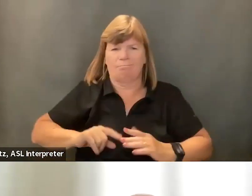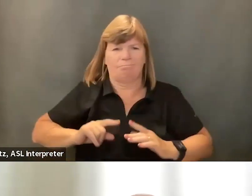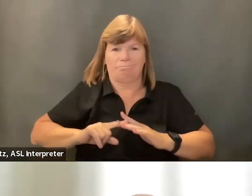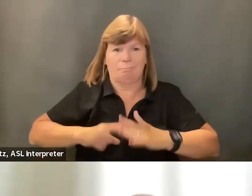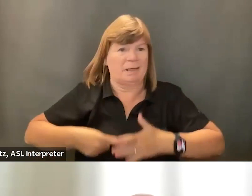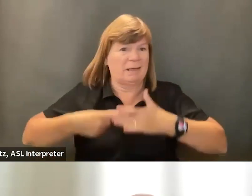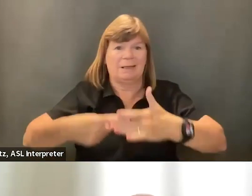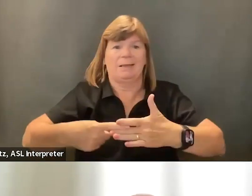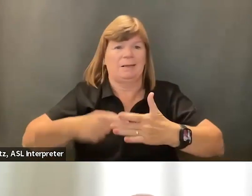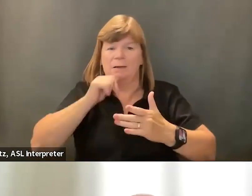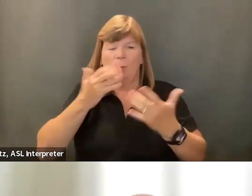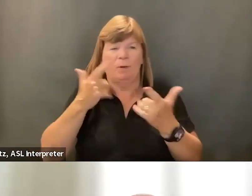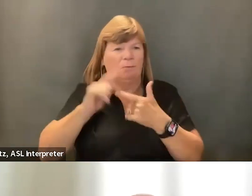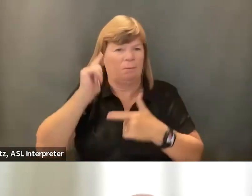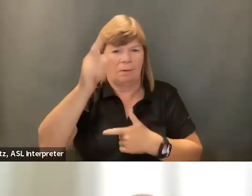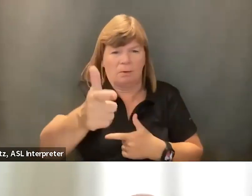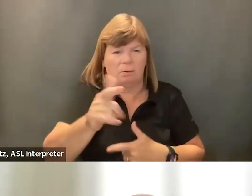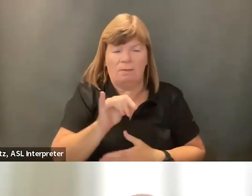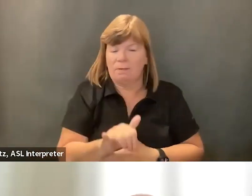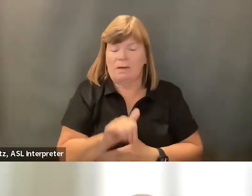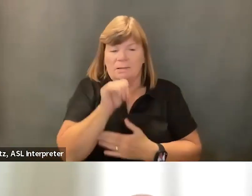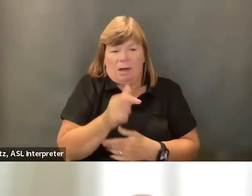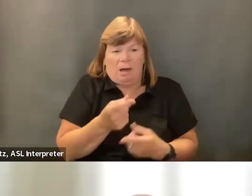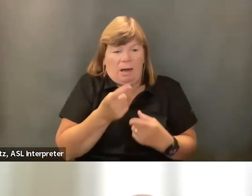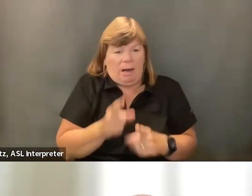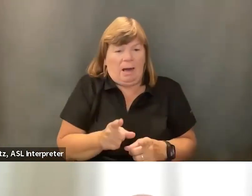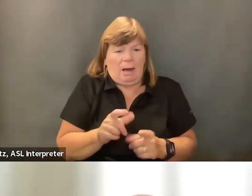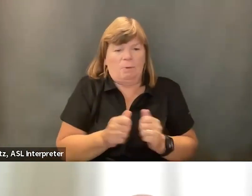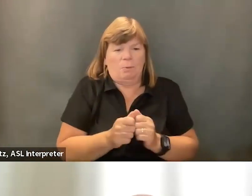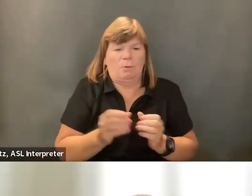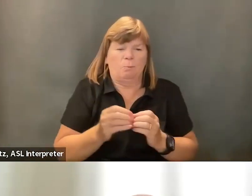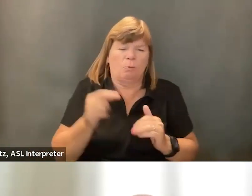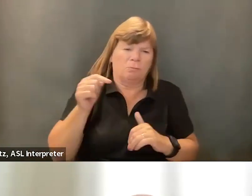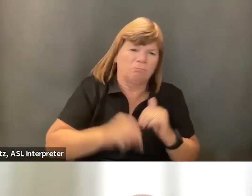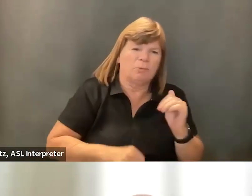so that if that doesn't happen in terms of rich oral language interactions from right from the